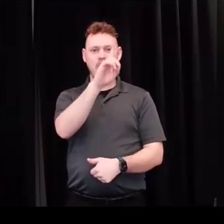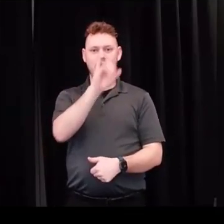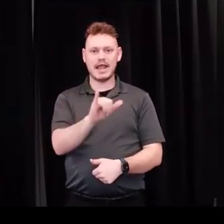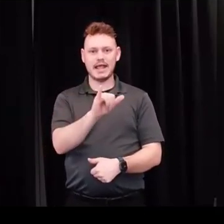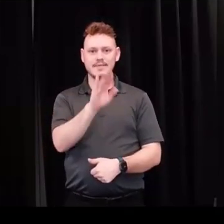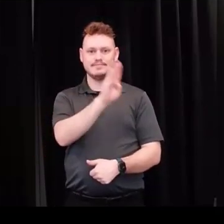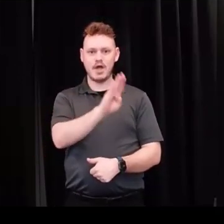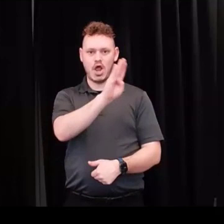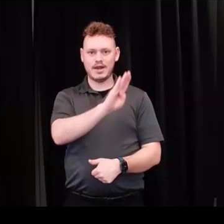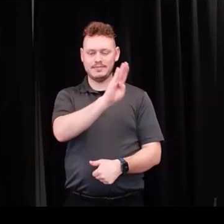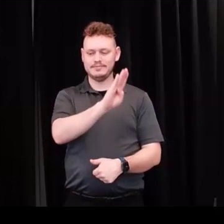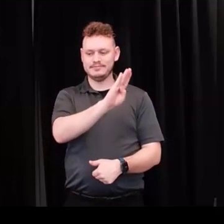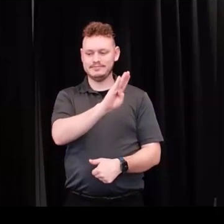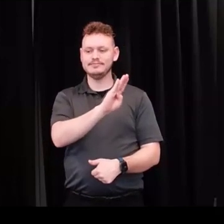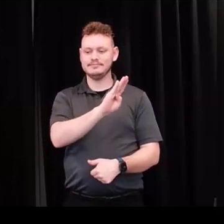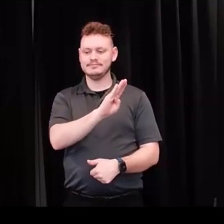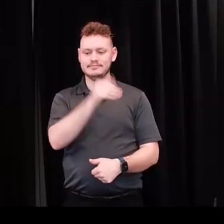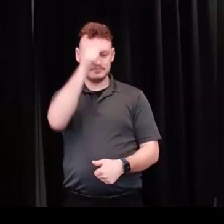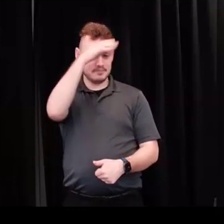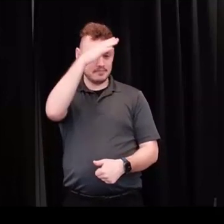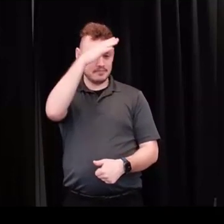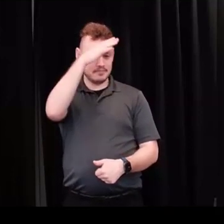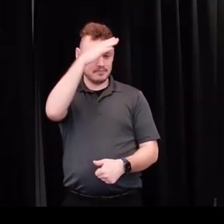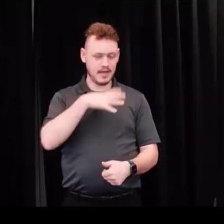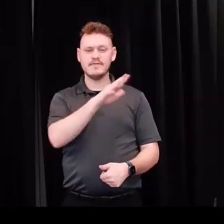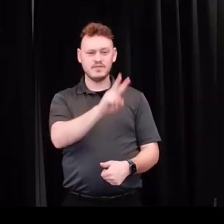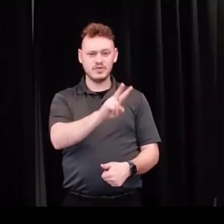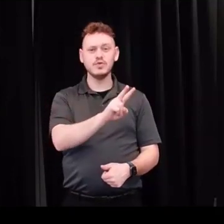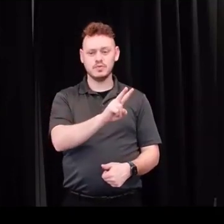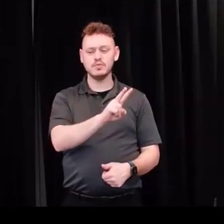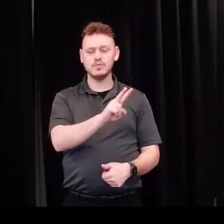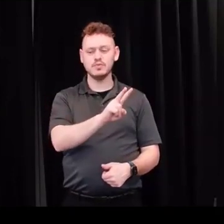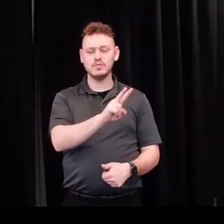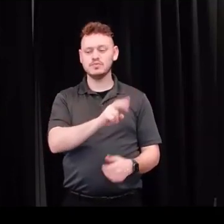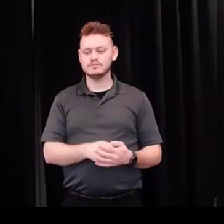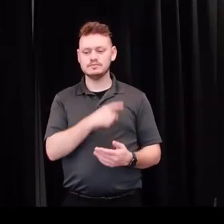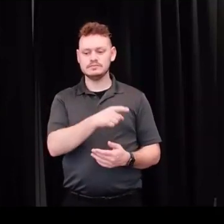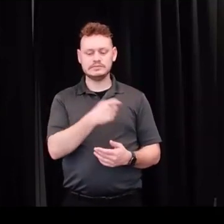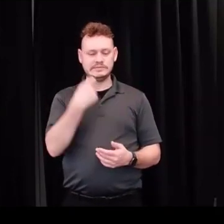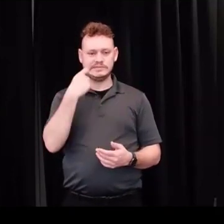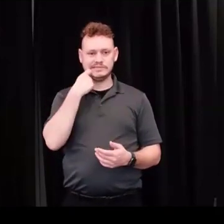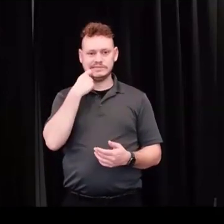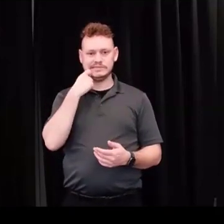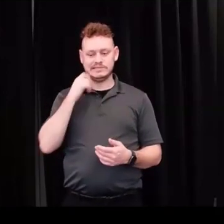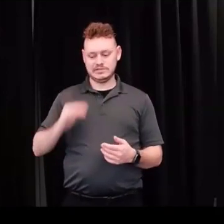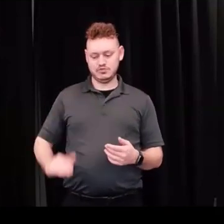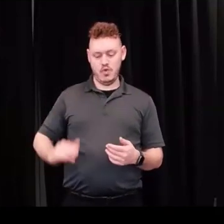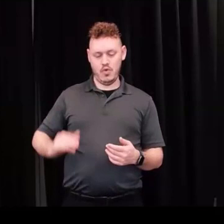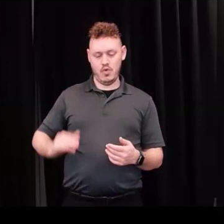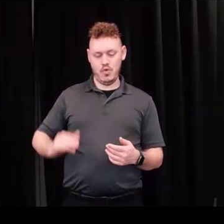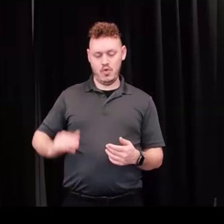male, he's 52 years old, and we know that he had frequent ear infections as a child, resulting in